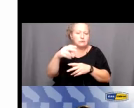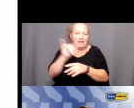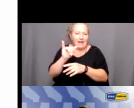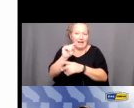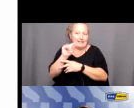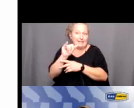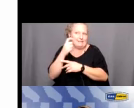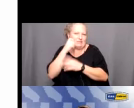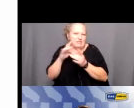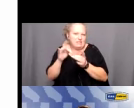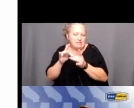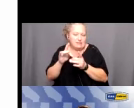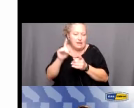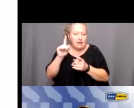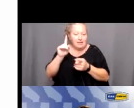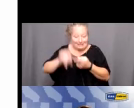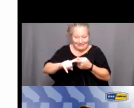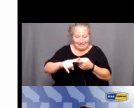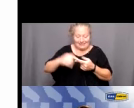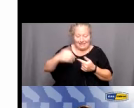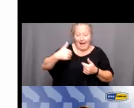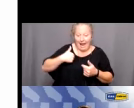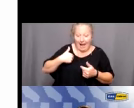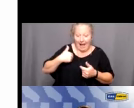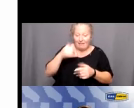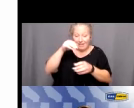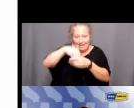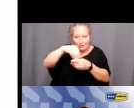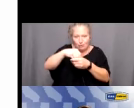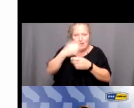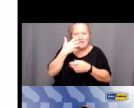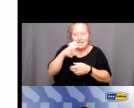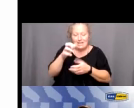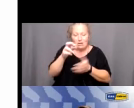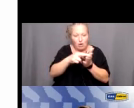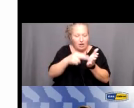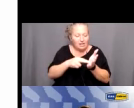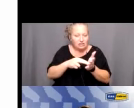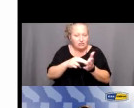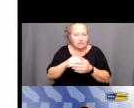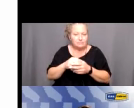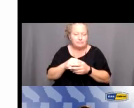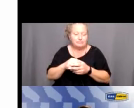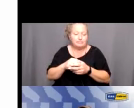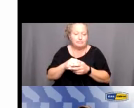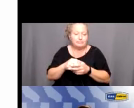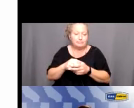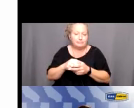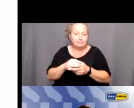until we have an indoor heat regulation, and we do this in a similar way to